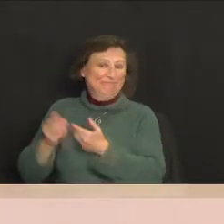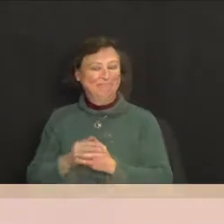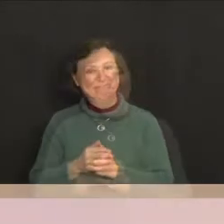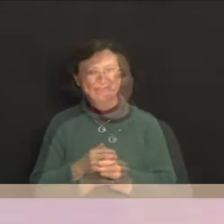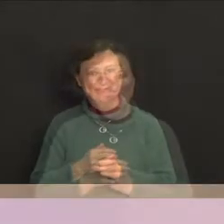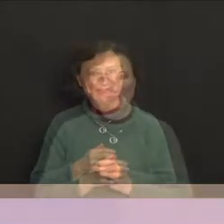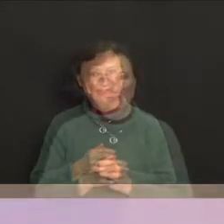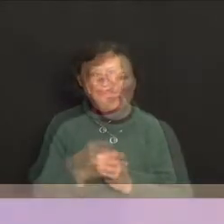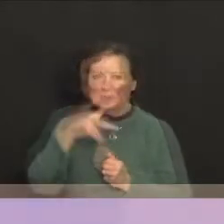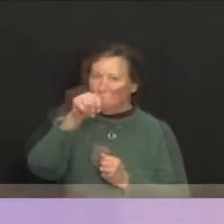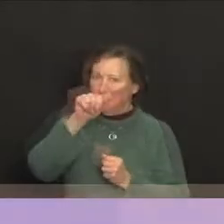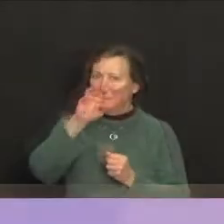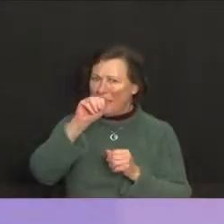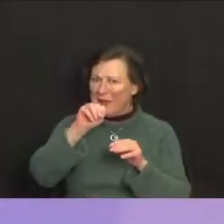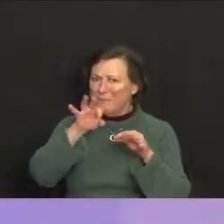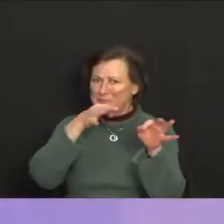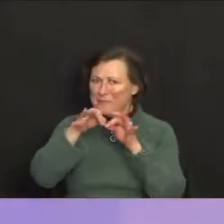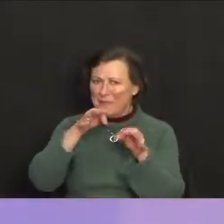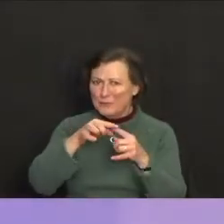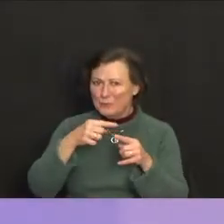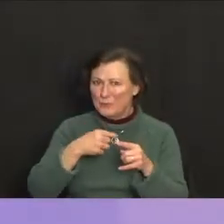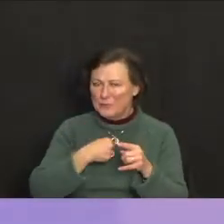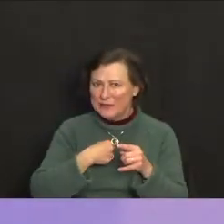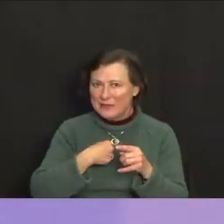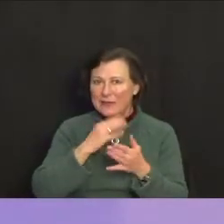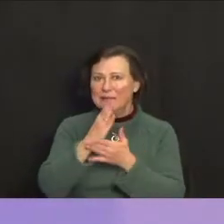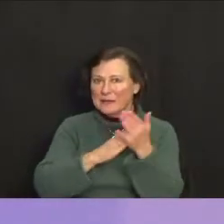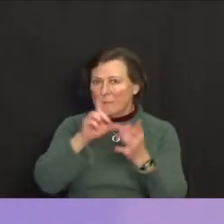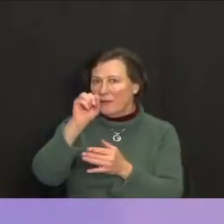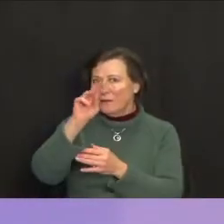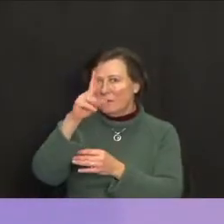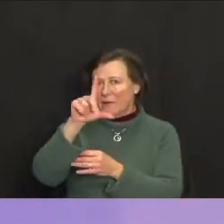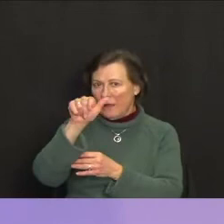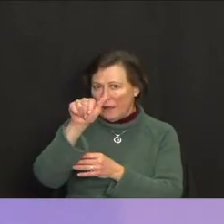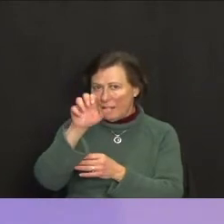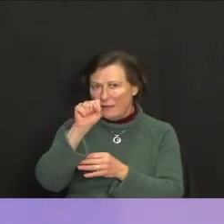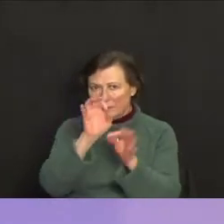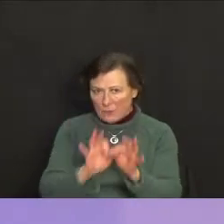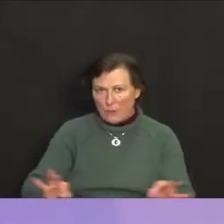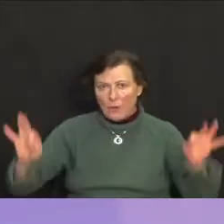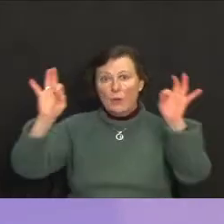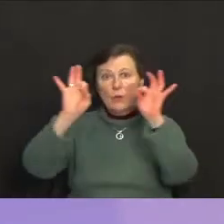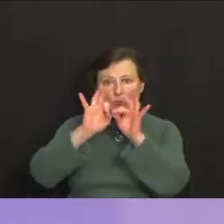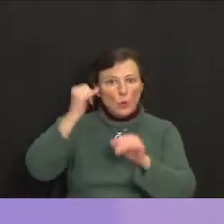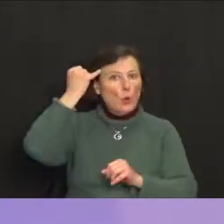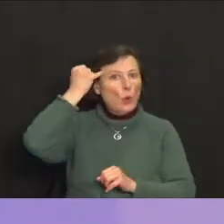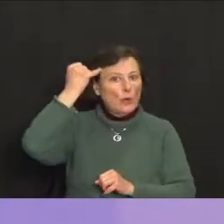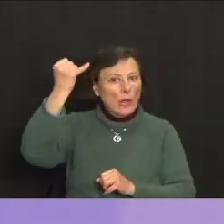Pam added that some of Douglas's most important ideas are about the human body itself.